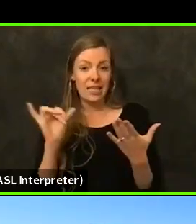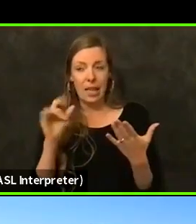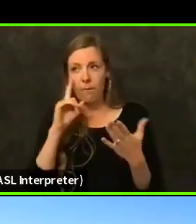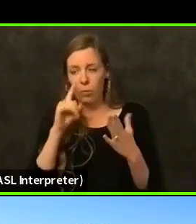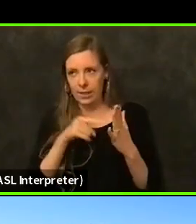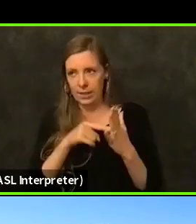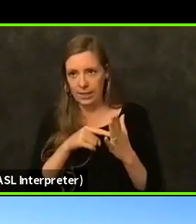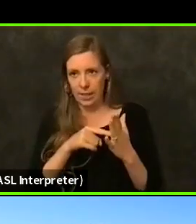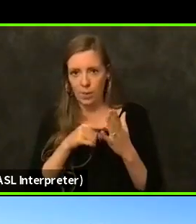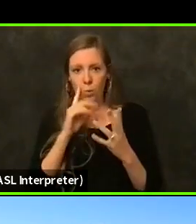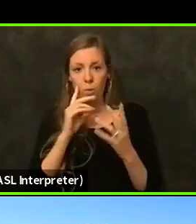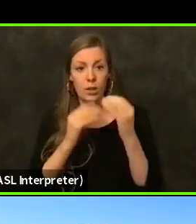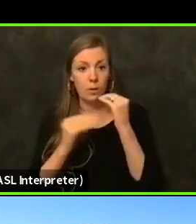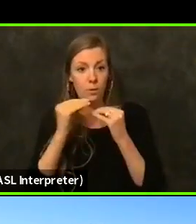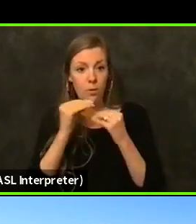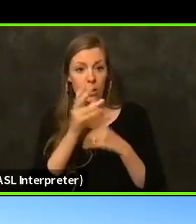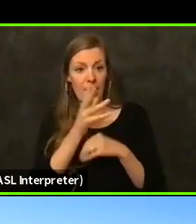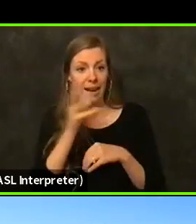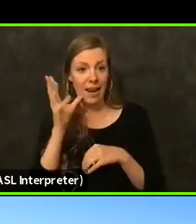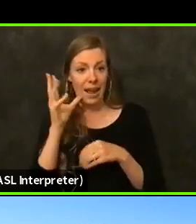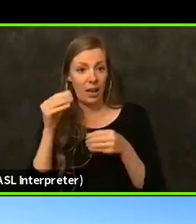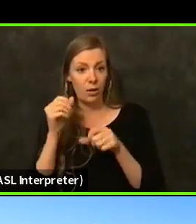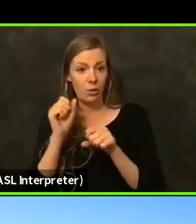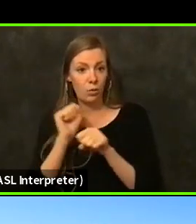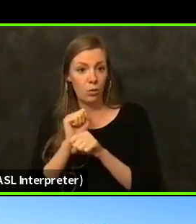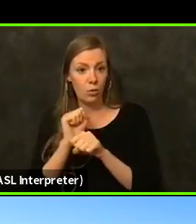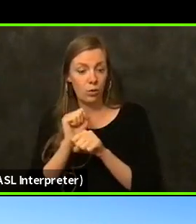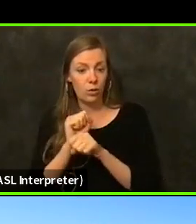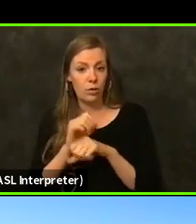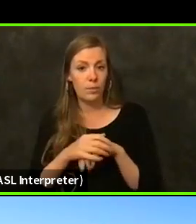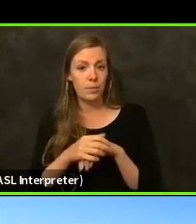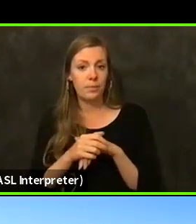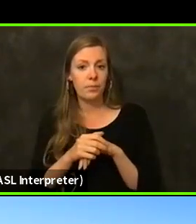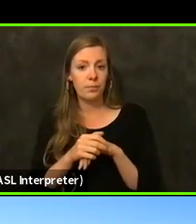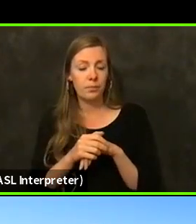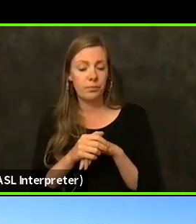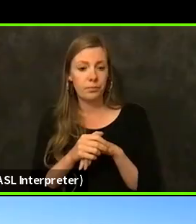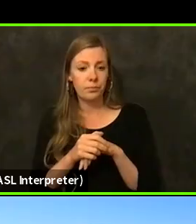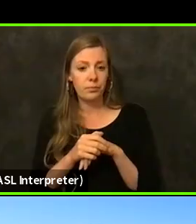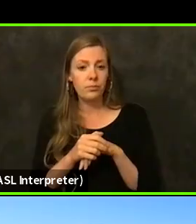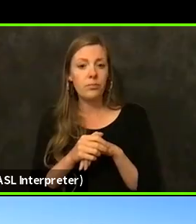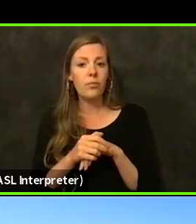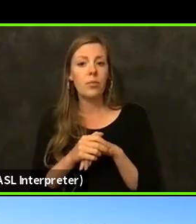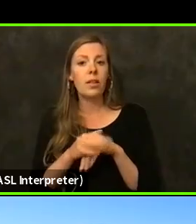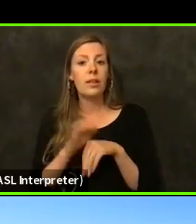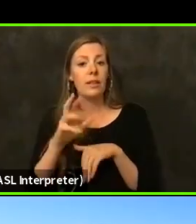food and agricultural worker group, the fact that they live in very close quarters